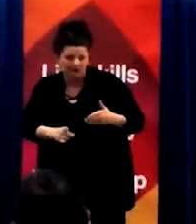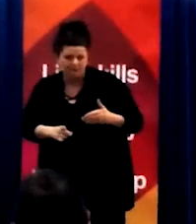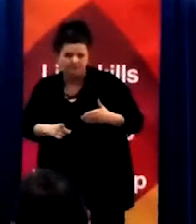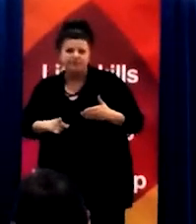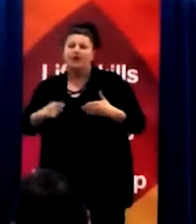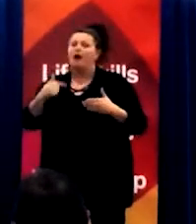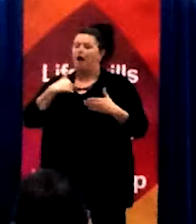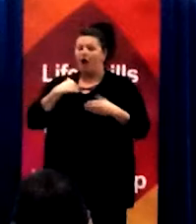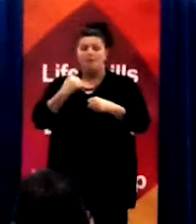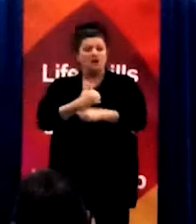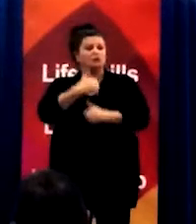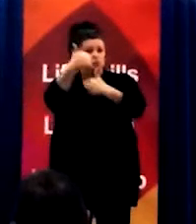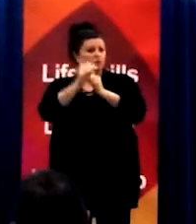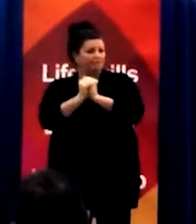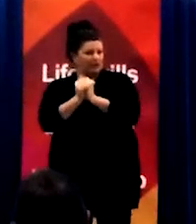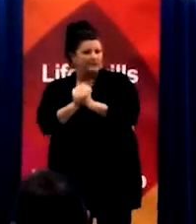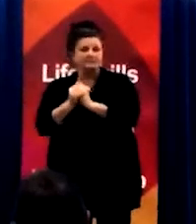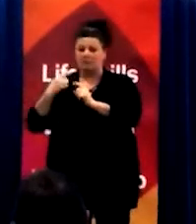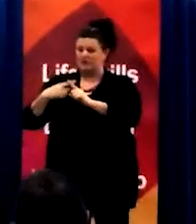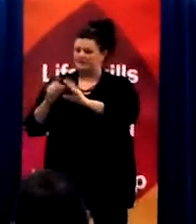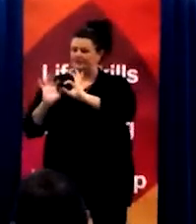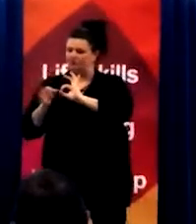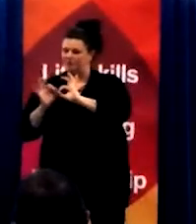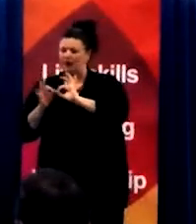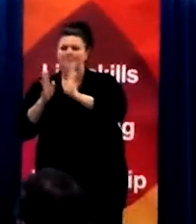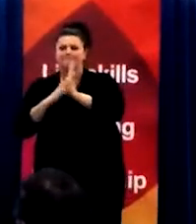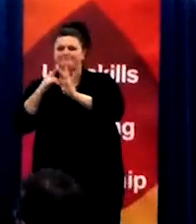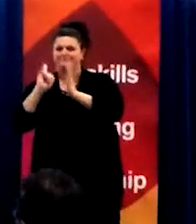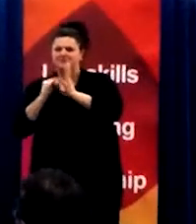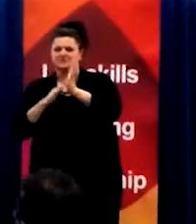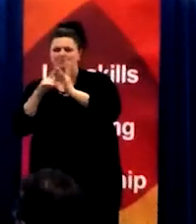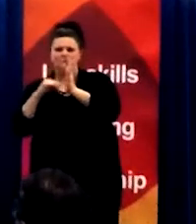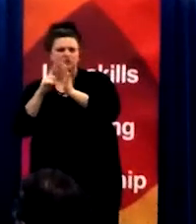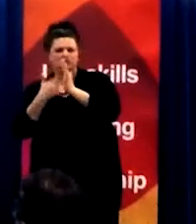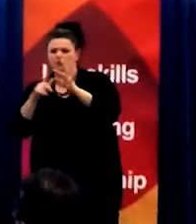I made pretty good friends with my interpreter, Miss Montague, because I have known her since